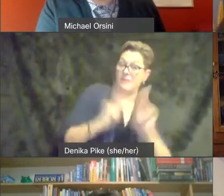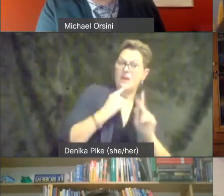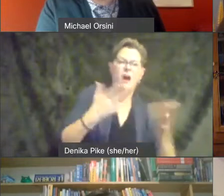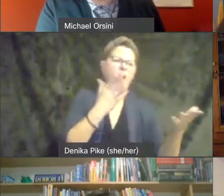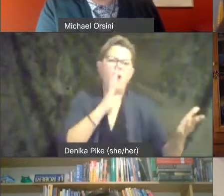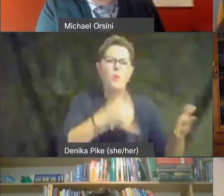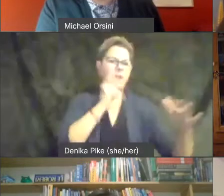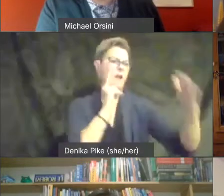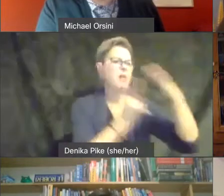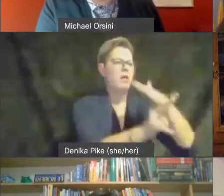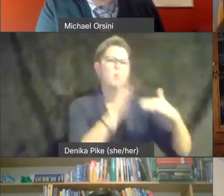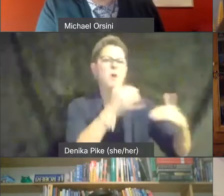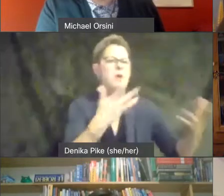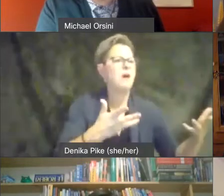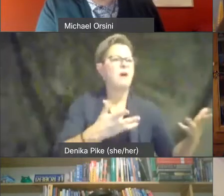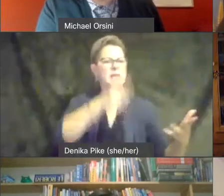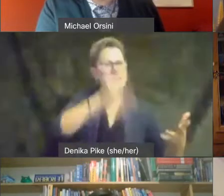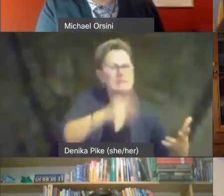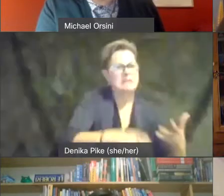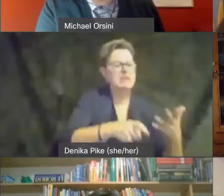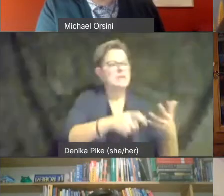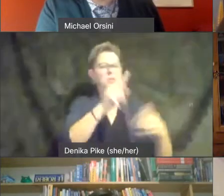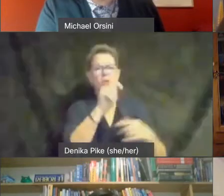We need tools and institutions to do this. We need to create mutuals.